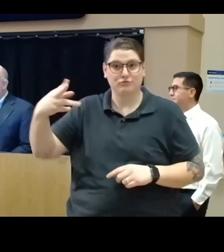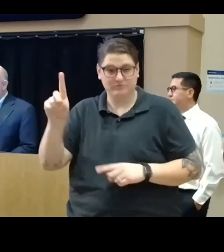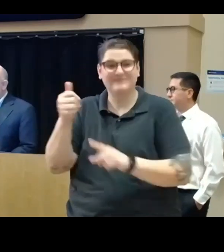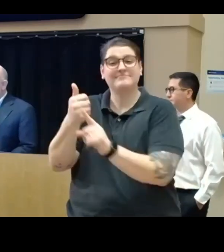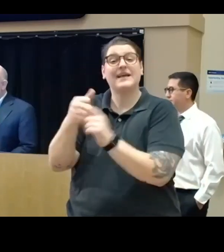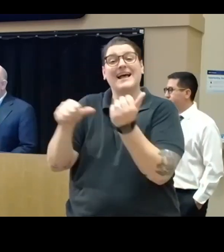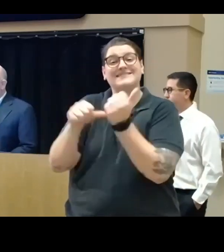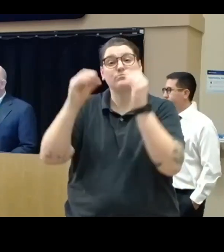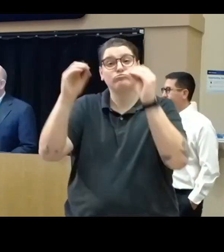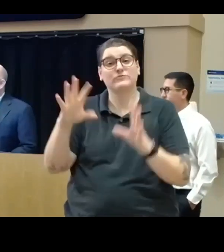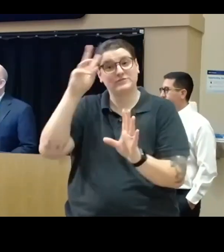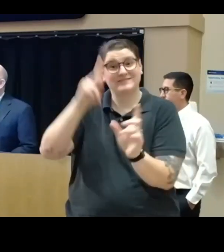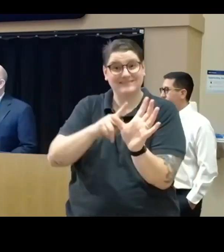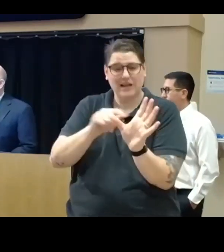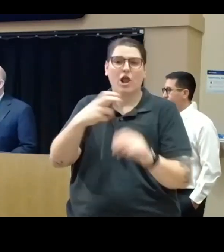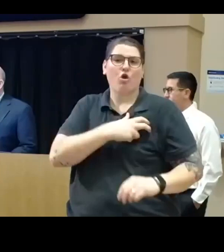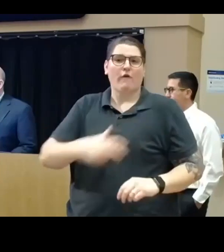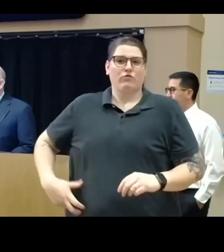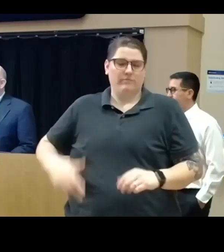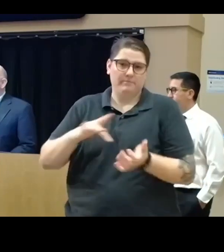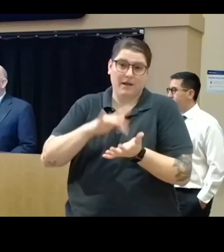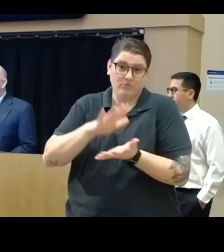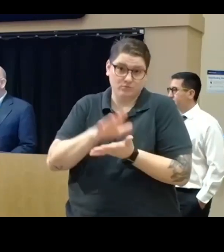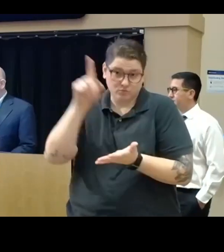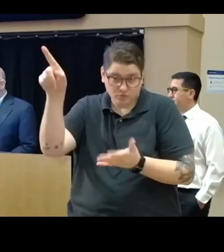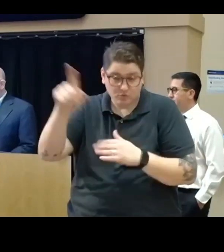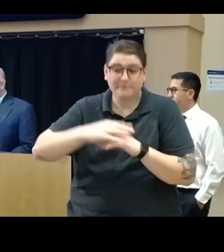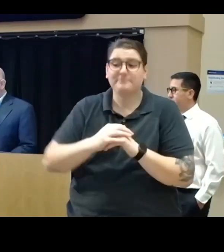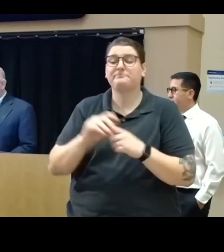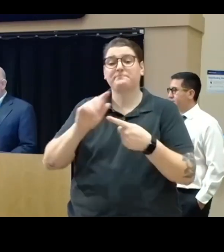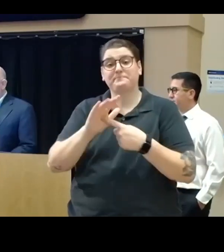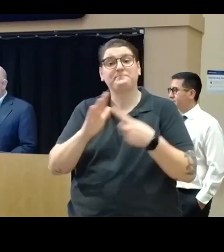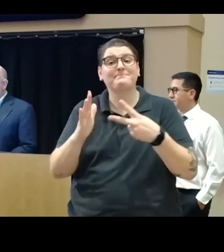assistant professor of Psychiatry at Harvard Medical School and in addition to that he's